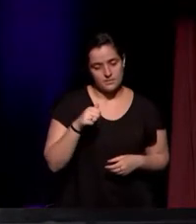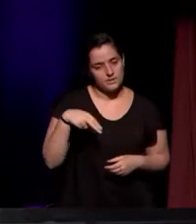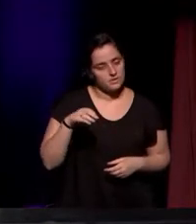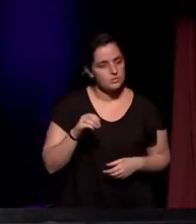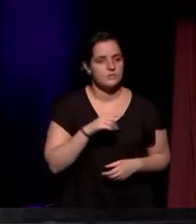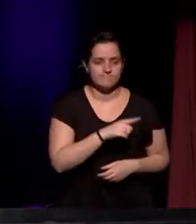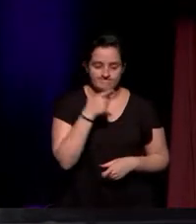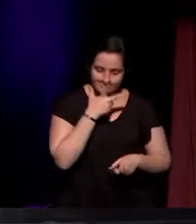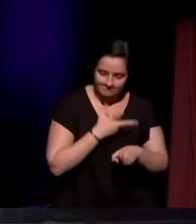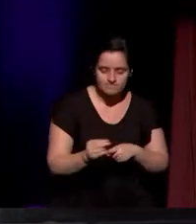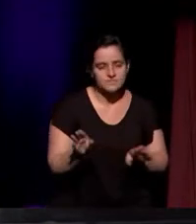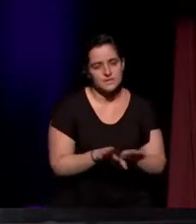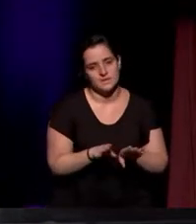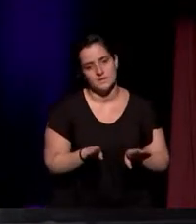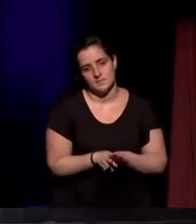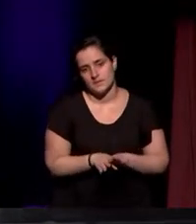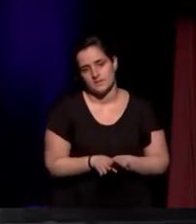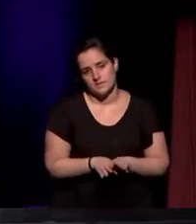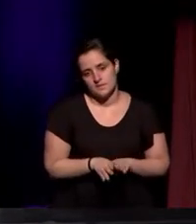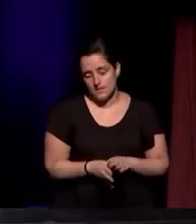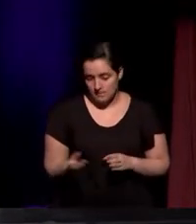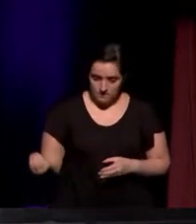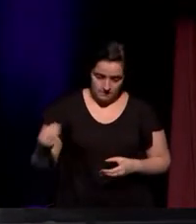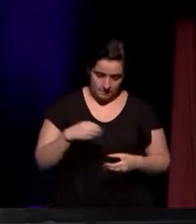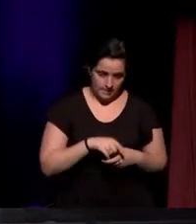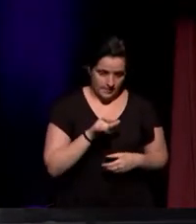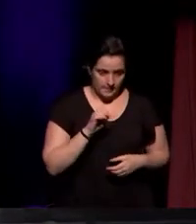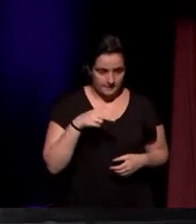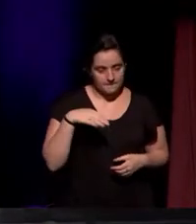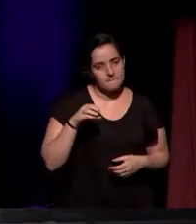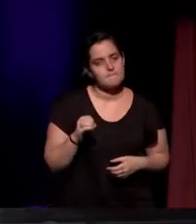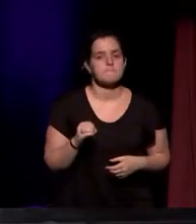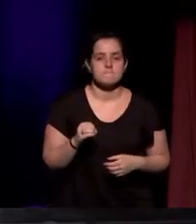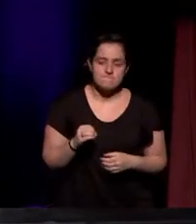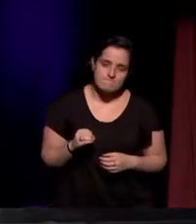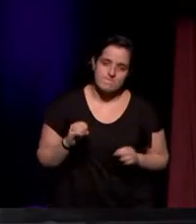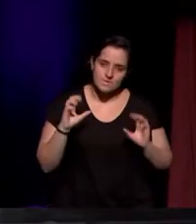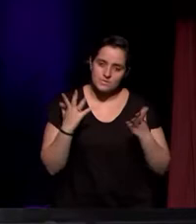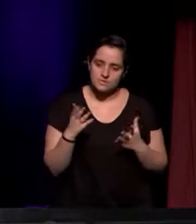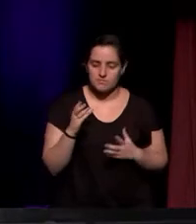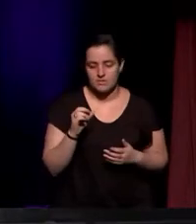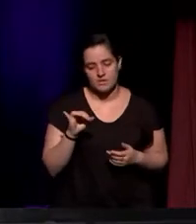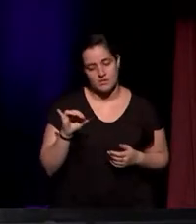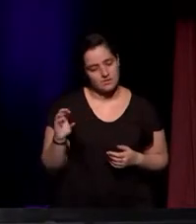so when it goes to Lebanon, is a reality, as in Cairo.